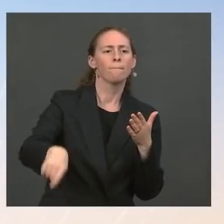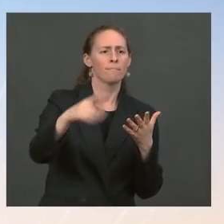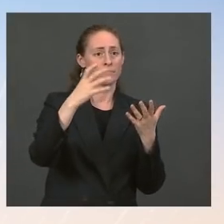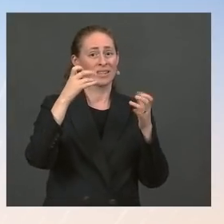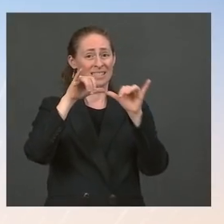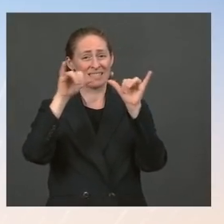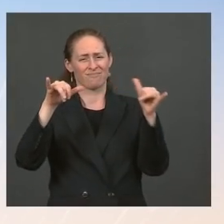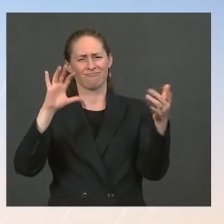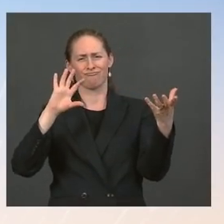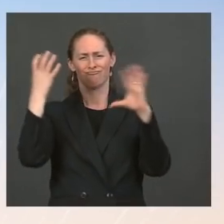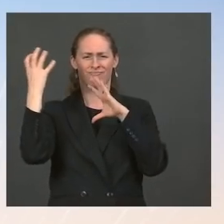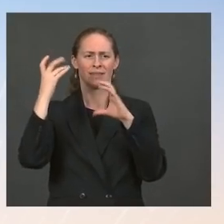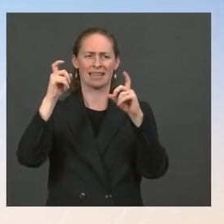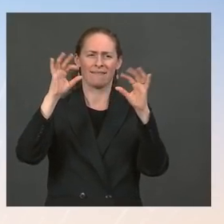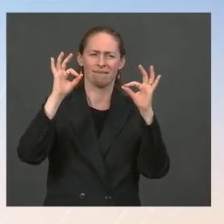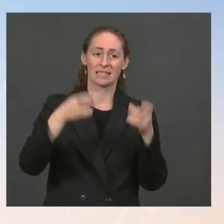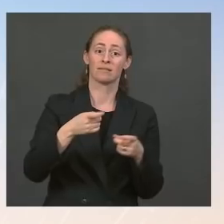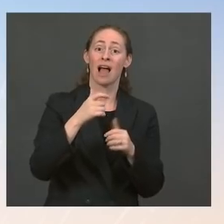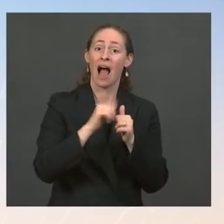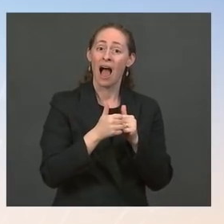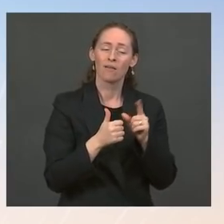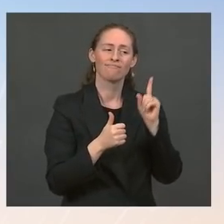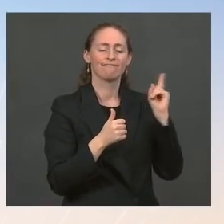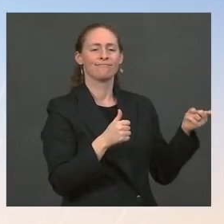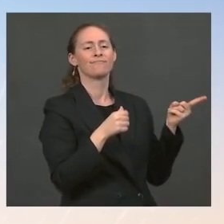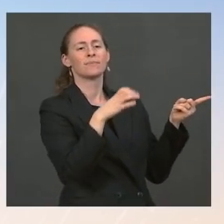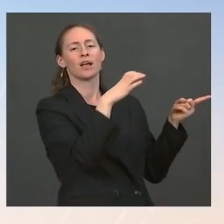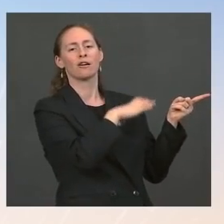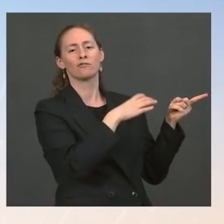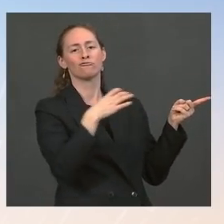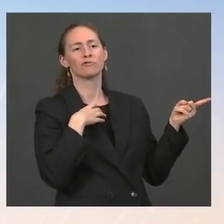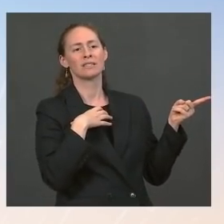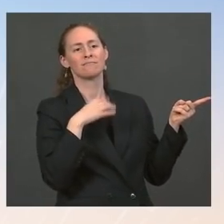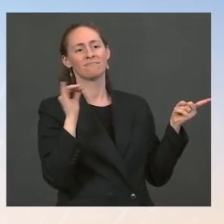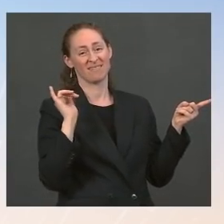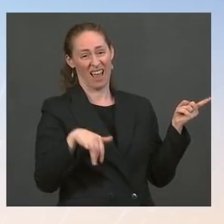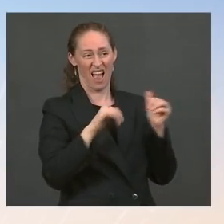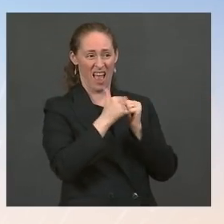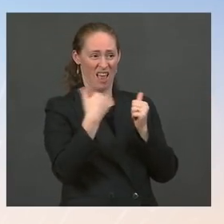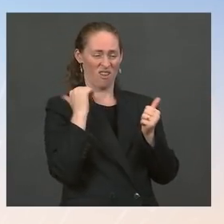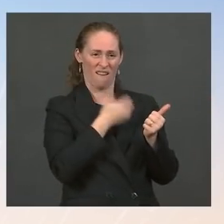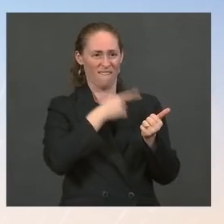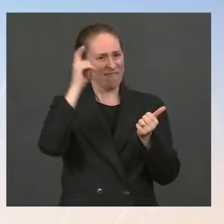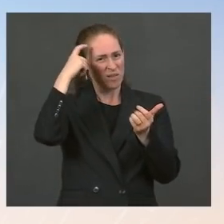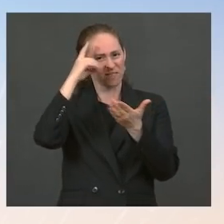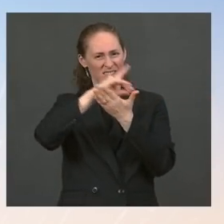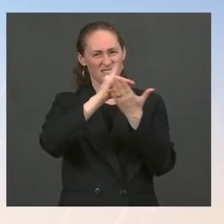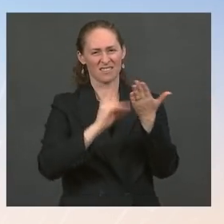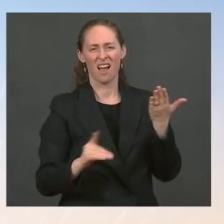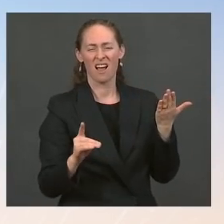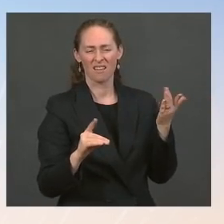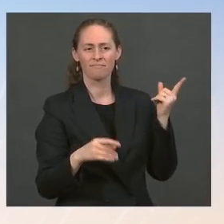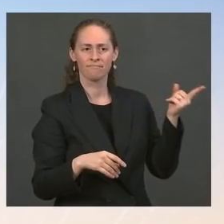you need Congress to act. That's how our system is set up, historically. We've seen on immigration, of course,